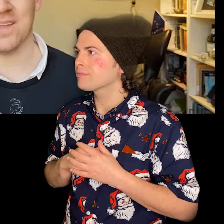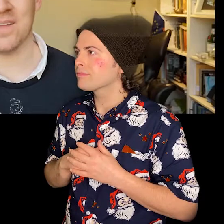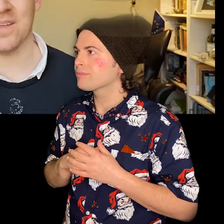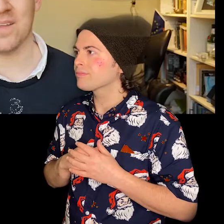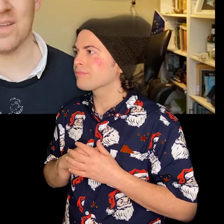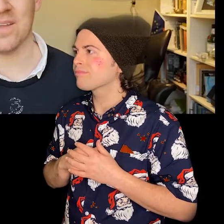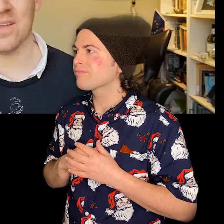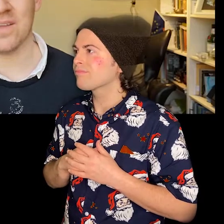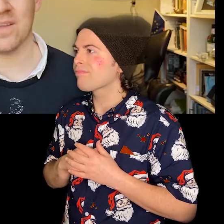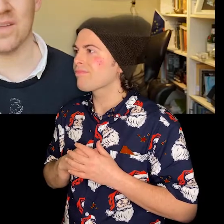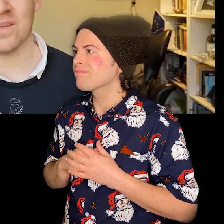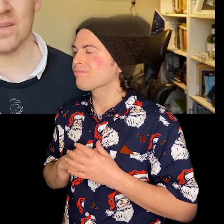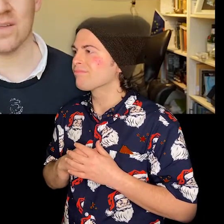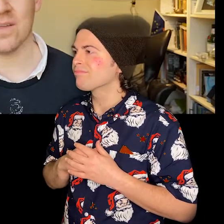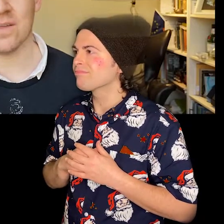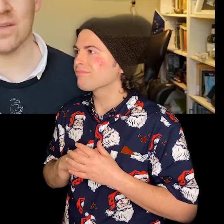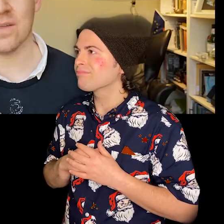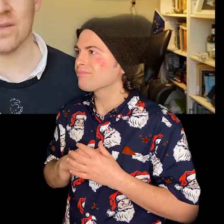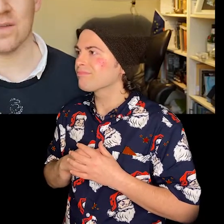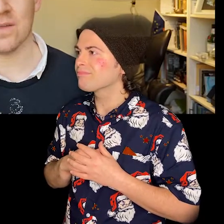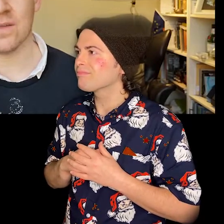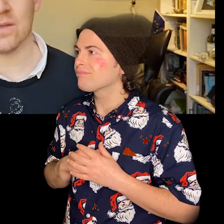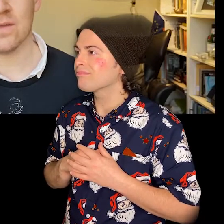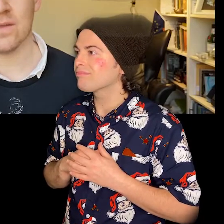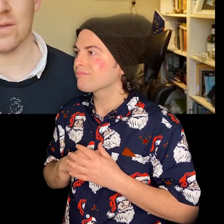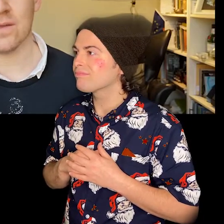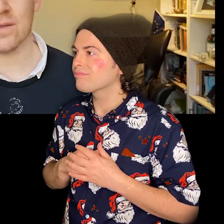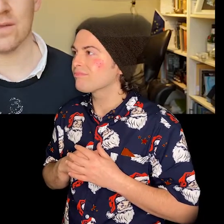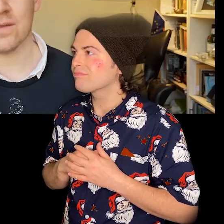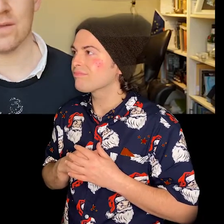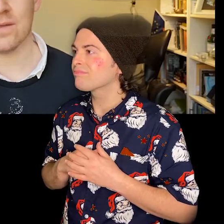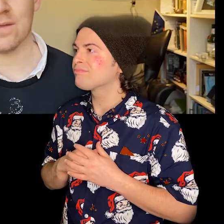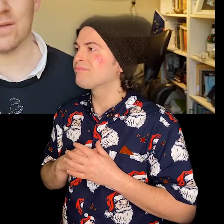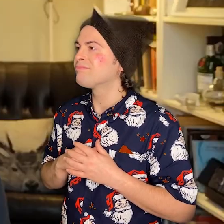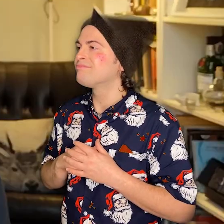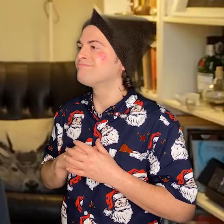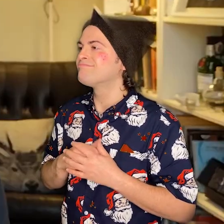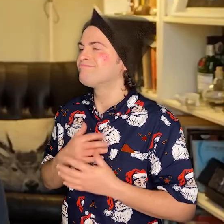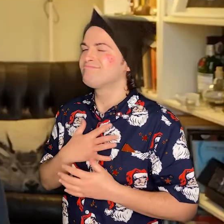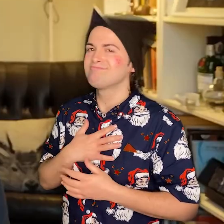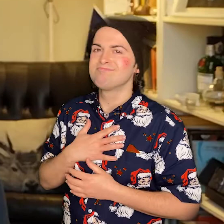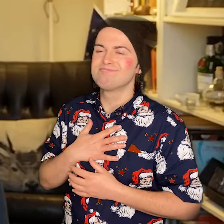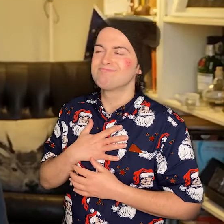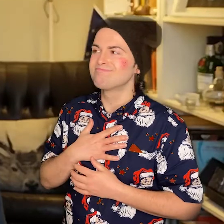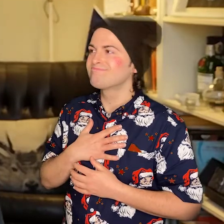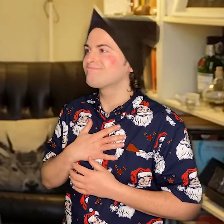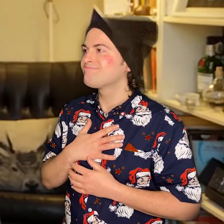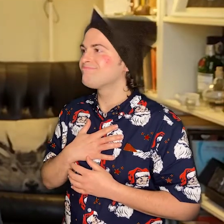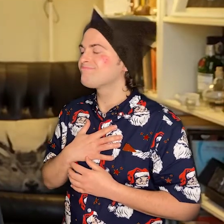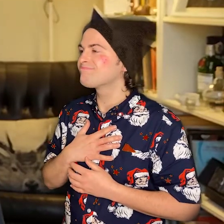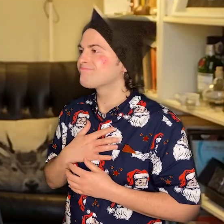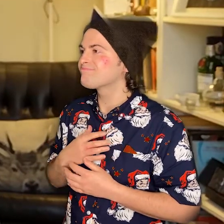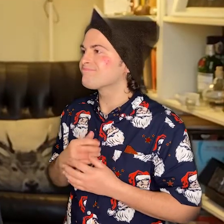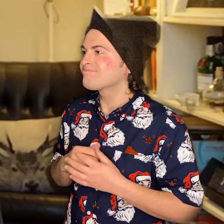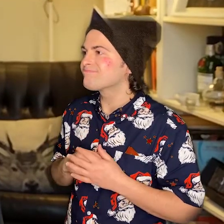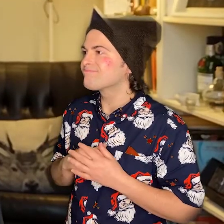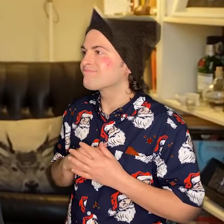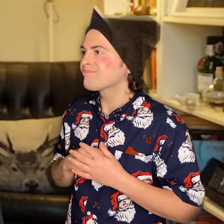Senga – Aye, it was like lying next to a pug wae a cold, I don’t know how you do it? Brian –Right okay Mum, I’ll tell him